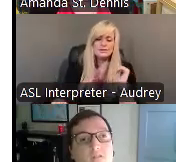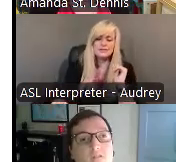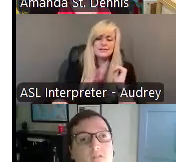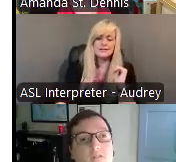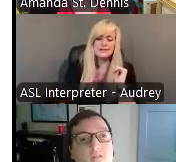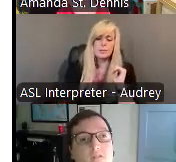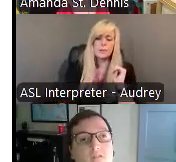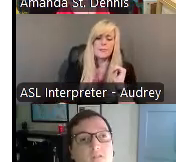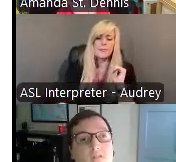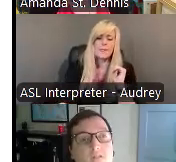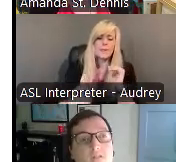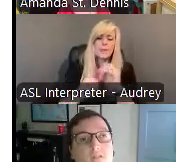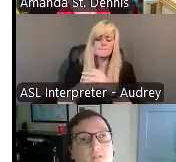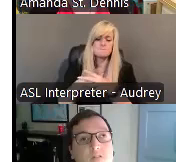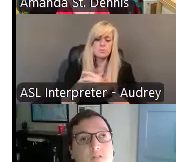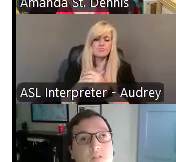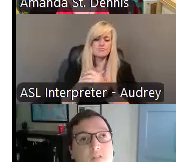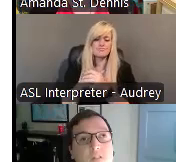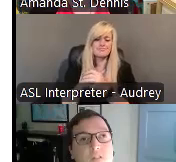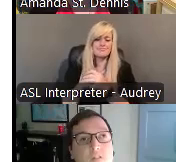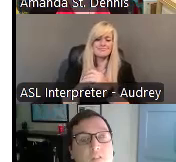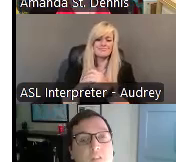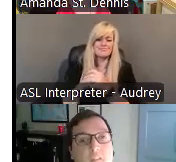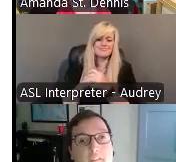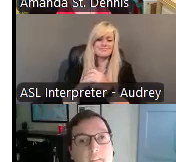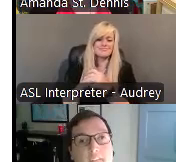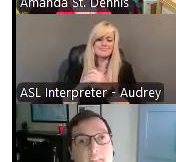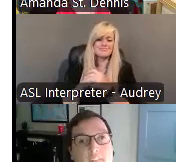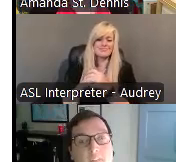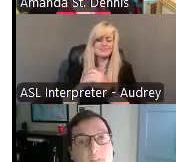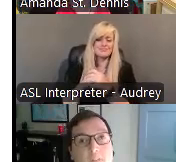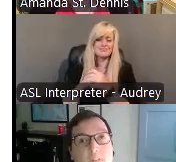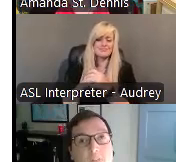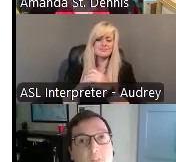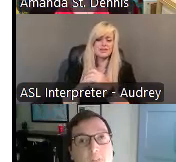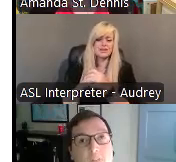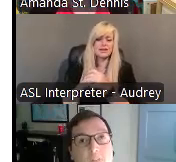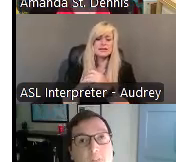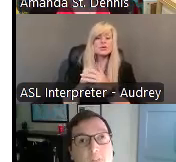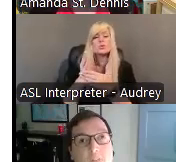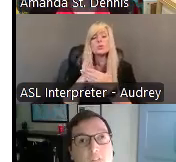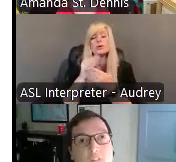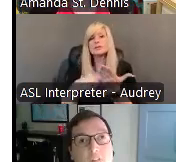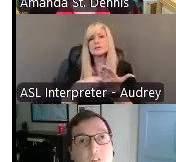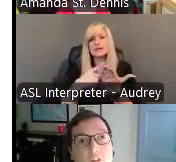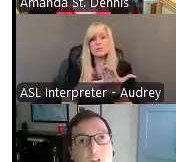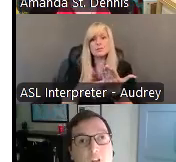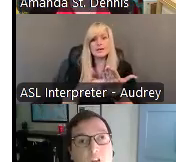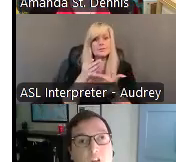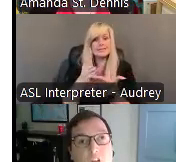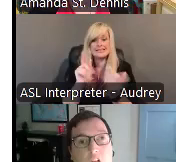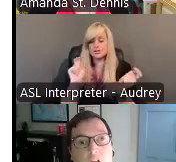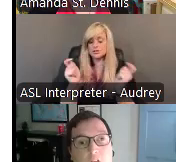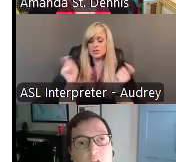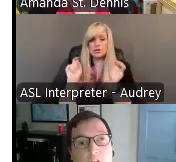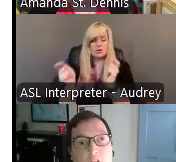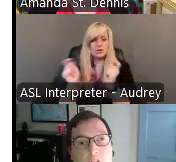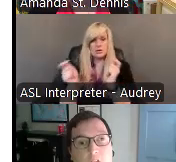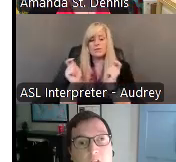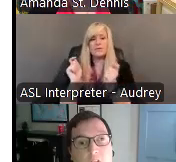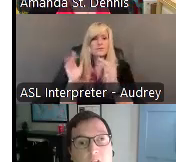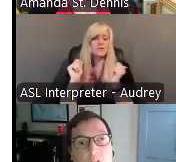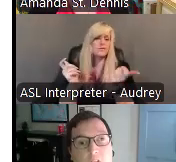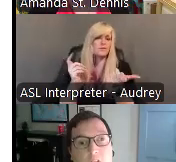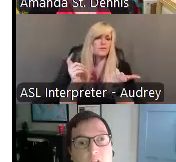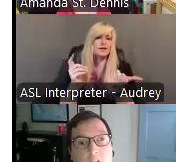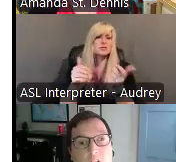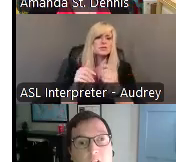accessibility practices change, in some instances very rapidly and in others not so much in terms of